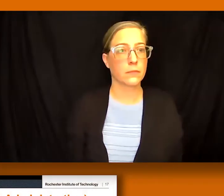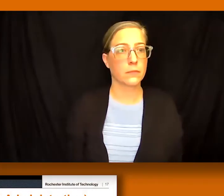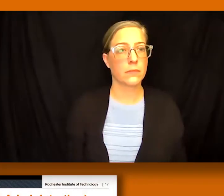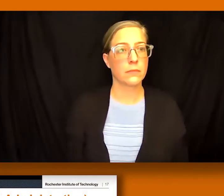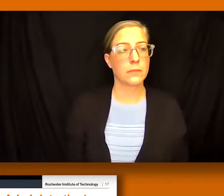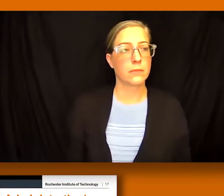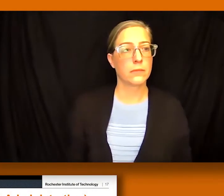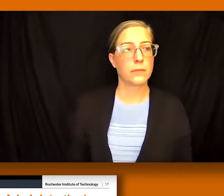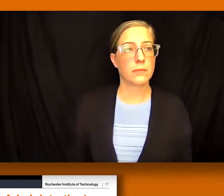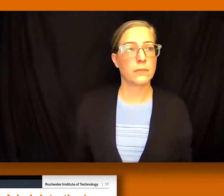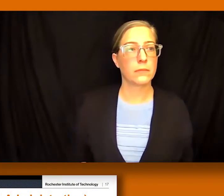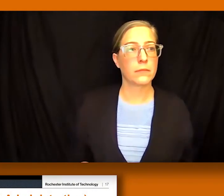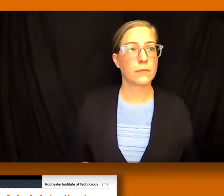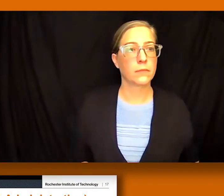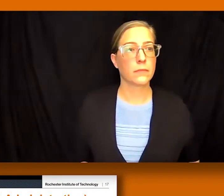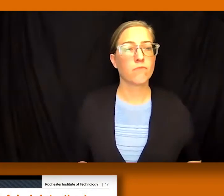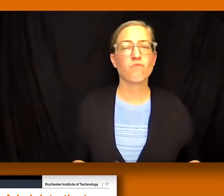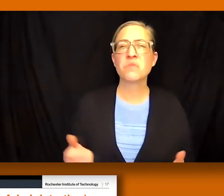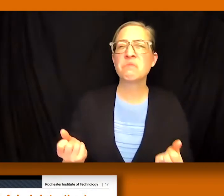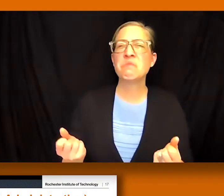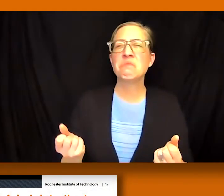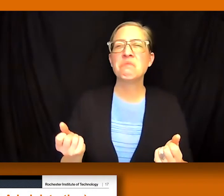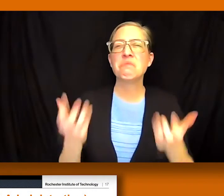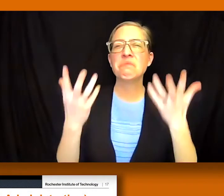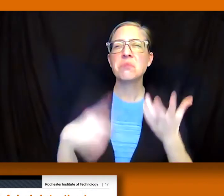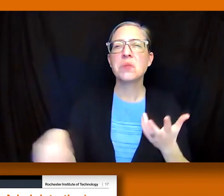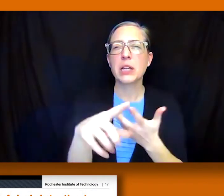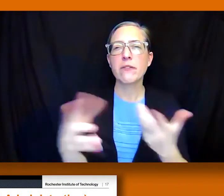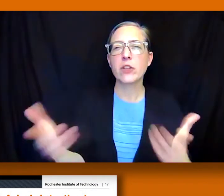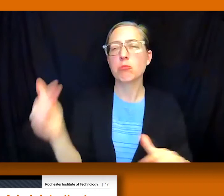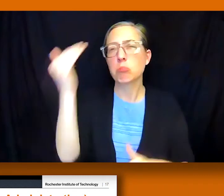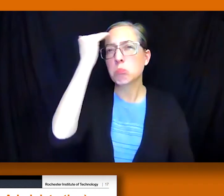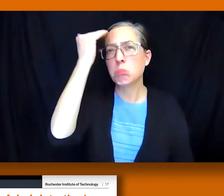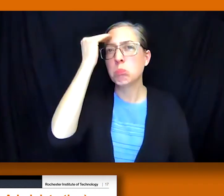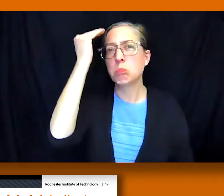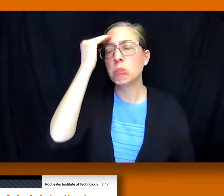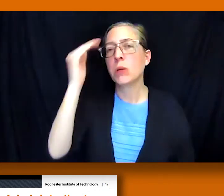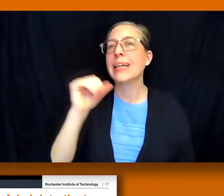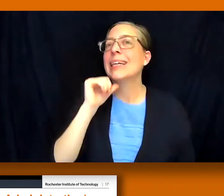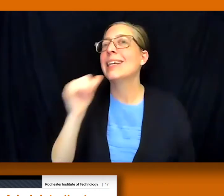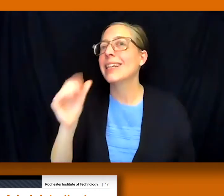I think many of you are, most likely at this time, familiar with indirect costs, also known as FNA,